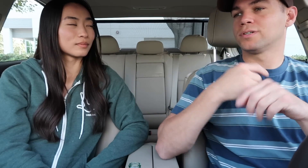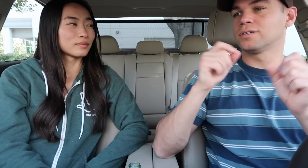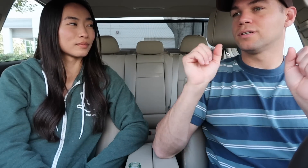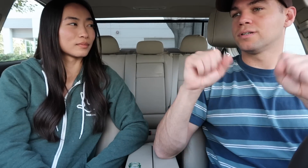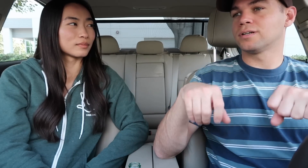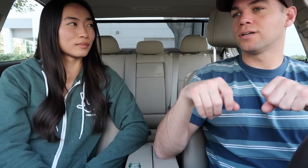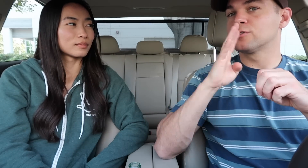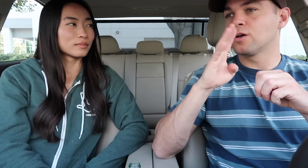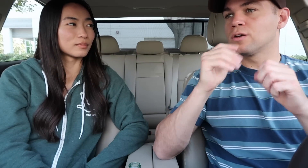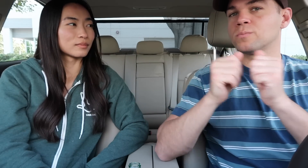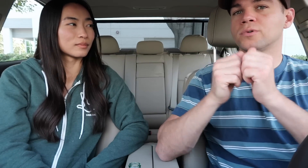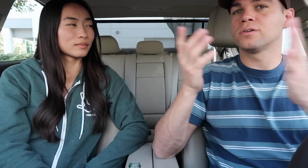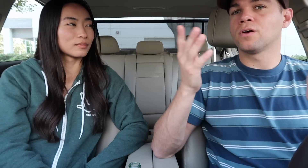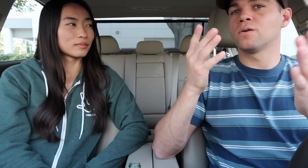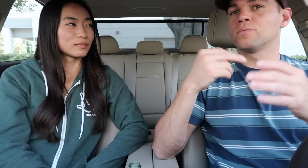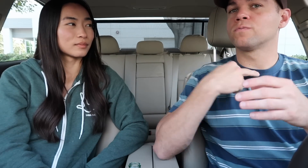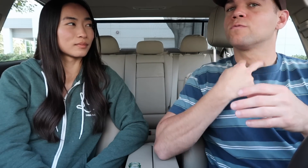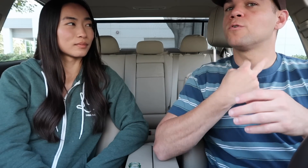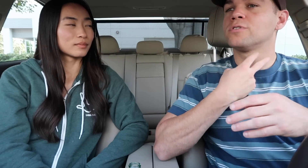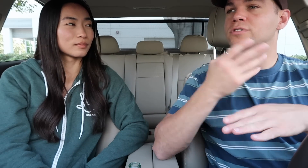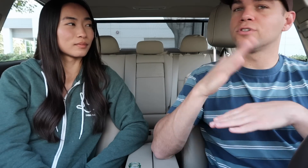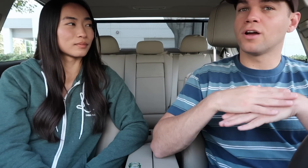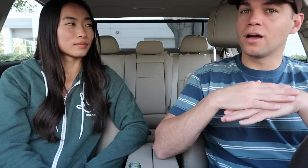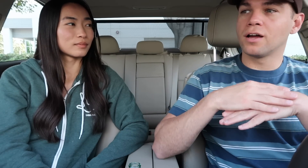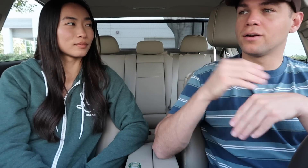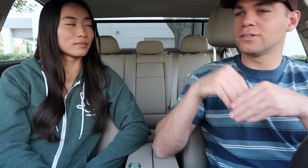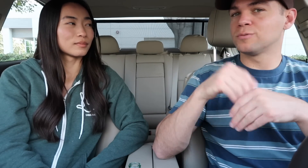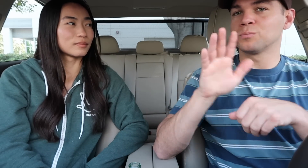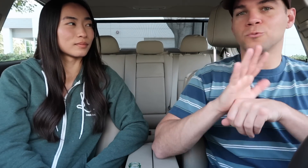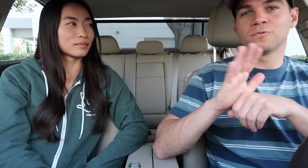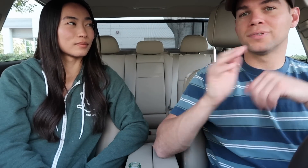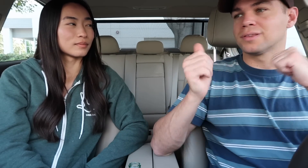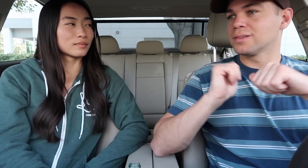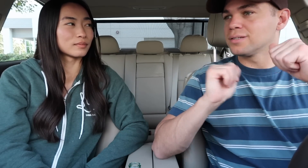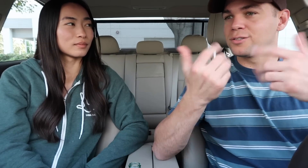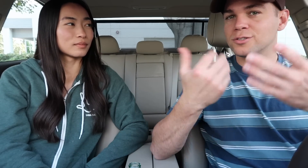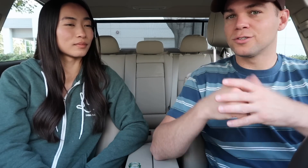we can talk without our voices on in the movie theater